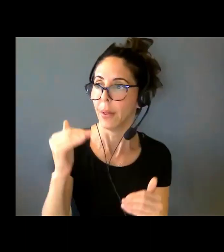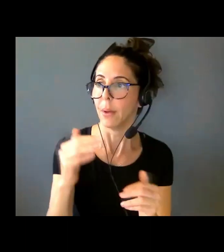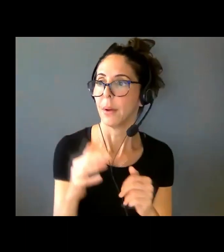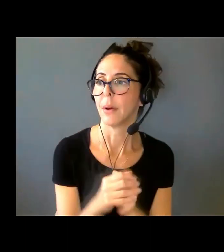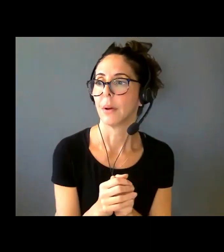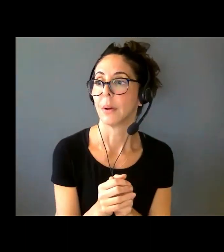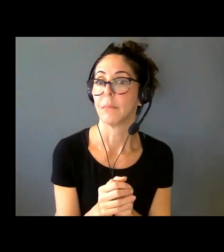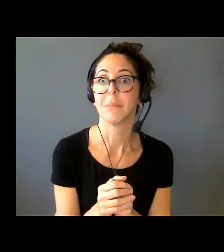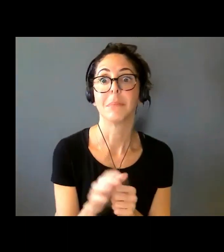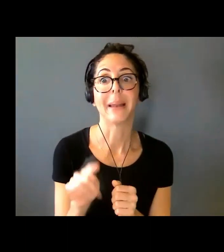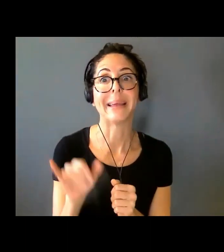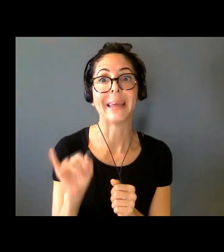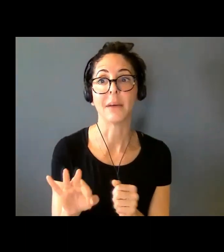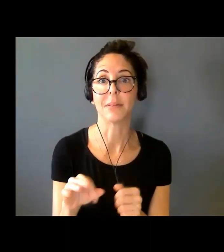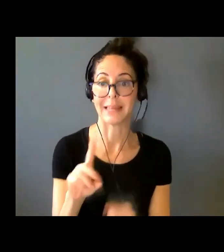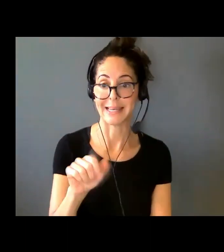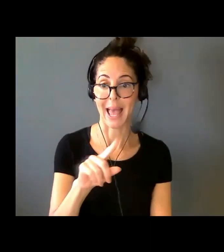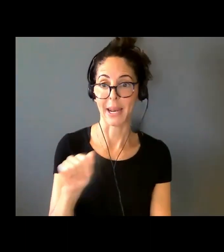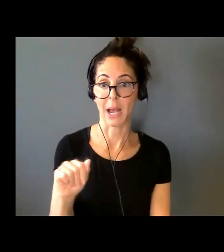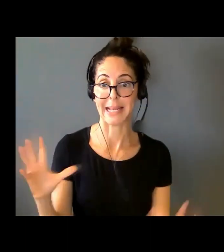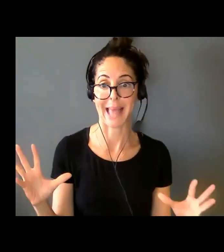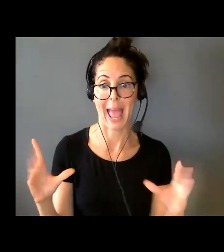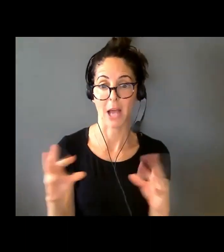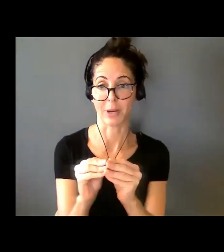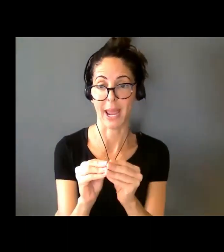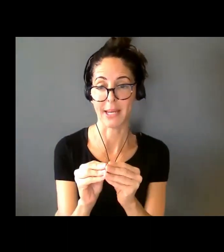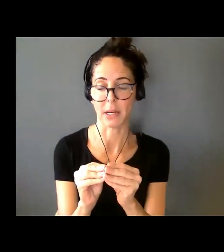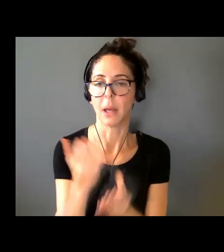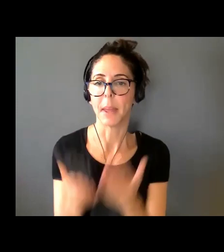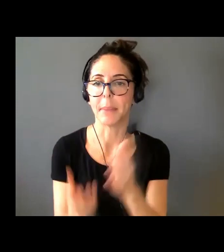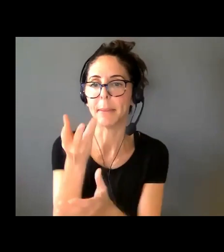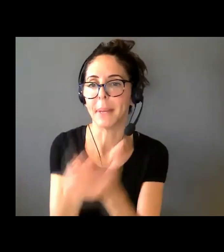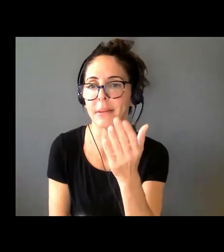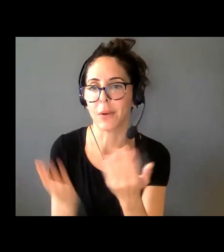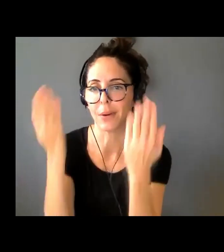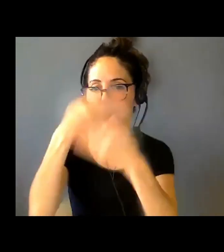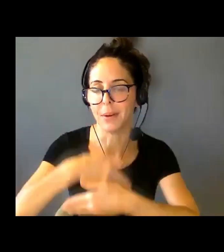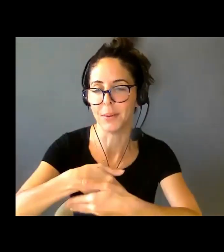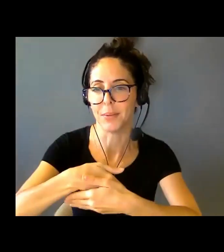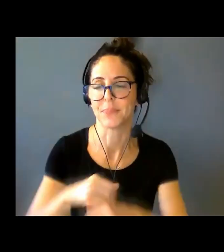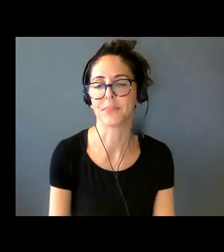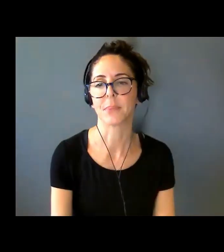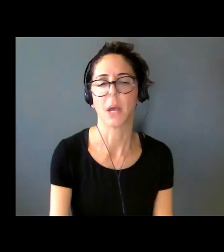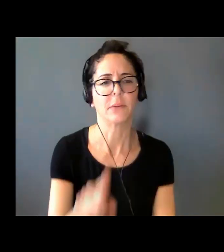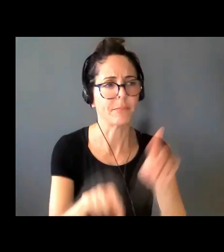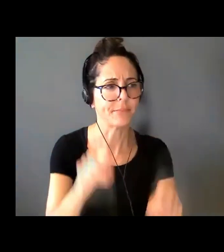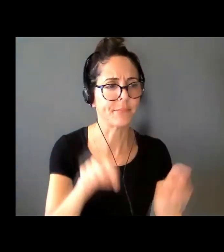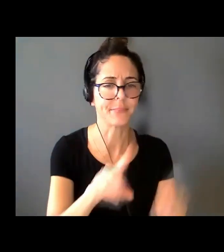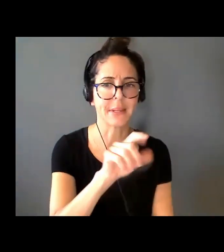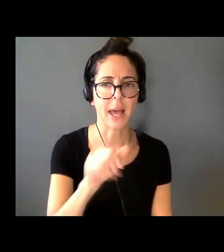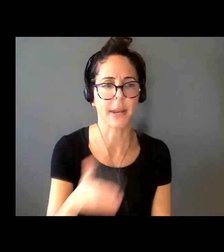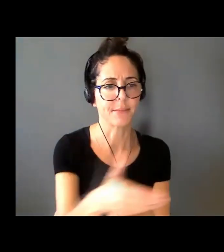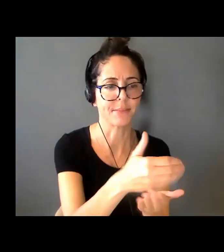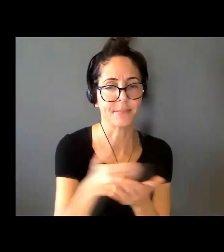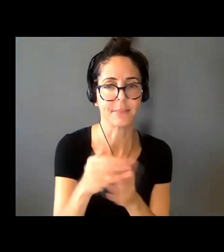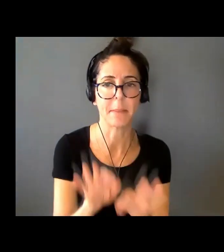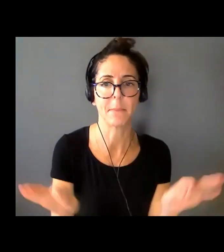reflected in aggregated data. And disaggregation of data, it's important whether you are collecting